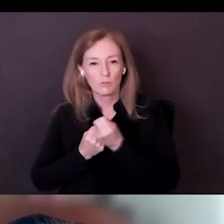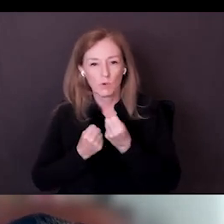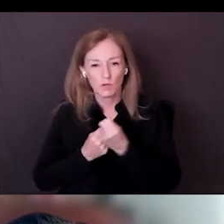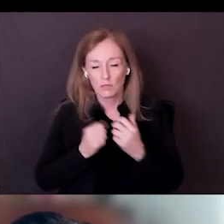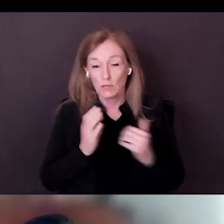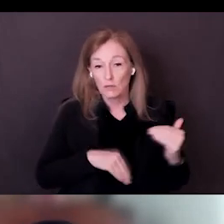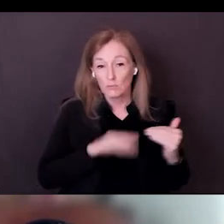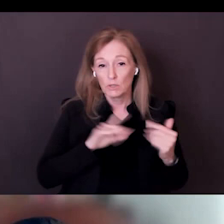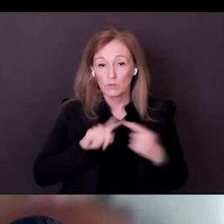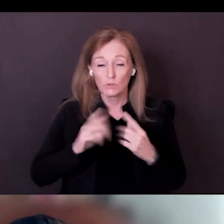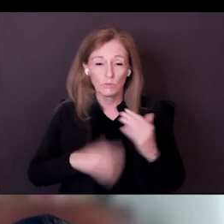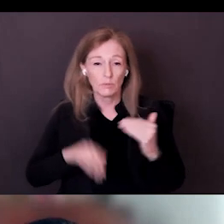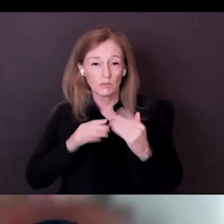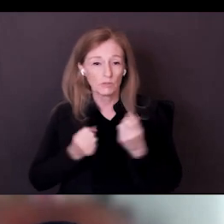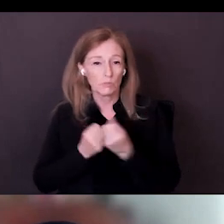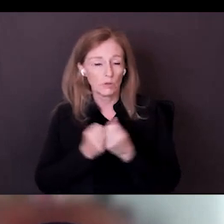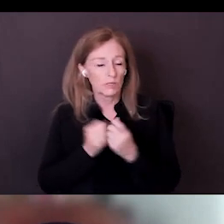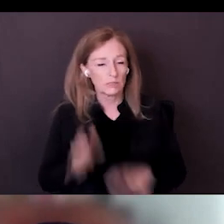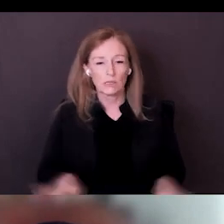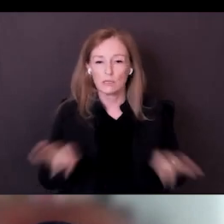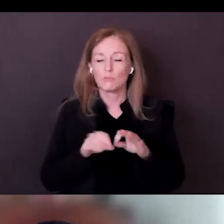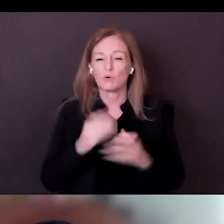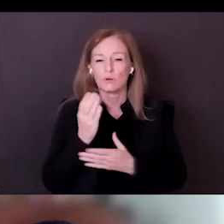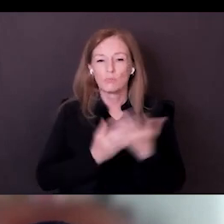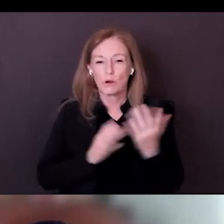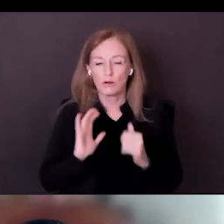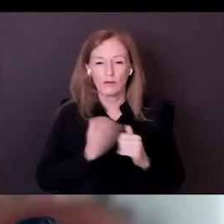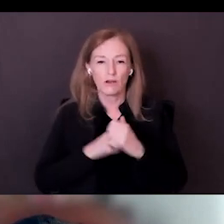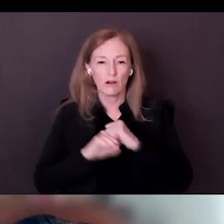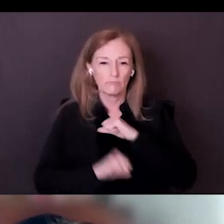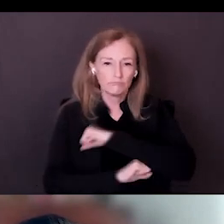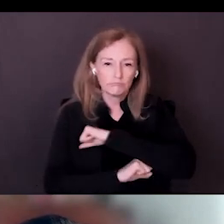PART OF THE INFRASTRUCTURE OF THE CRISIS CONTINUUM. THEY OFFER